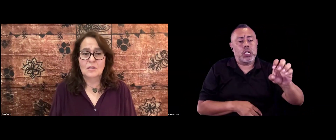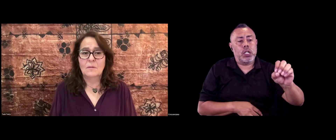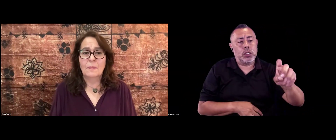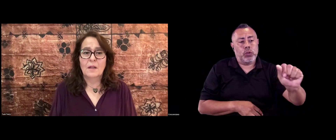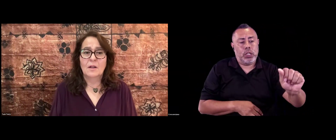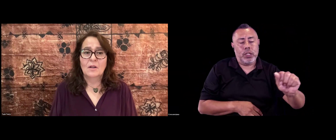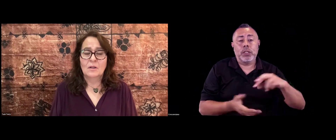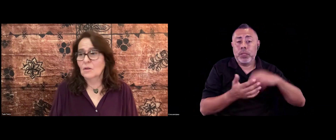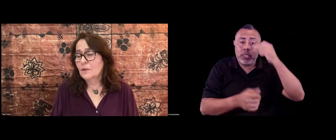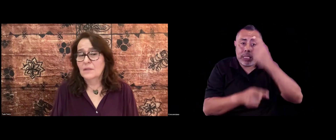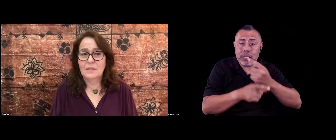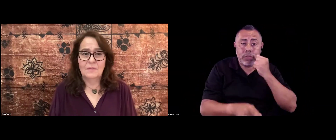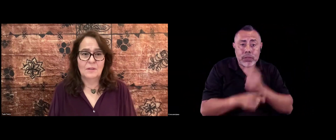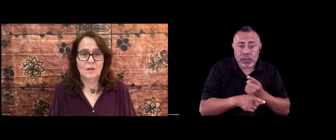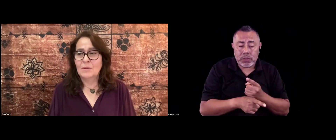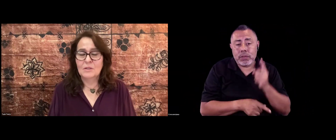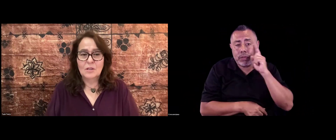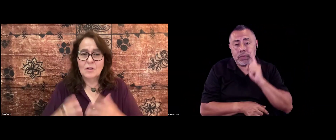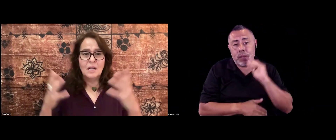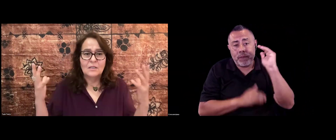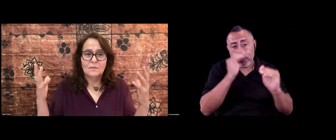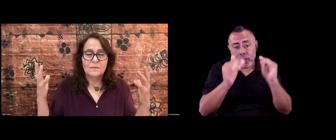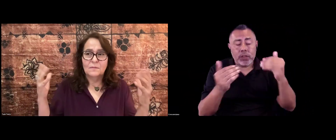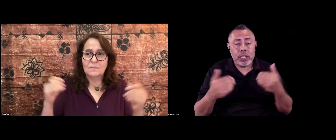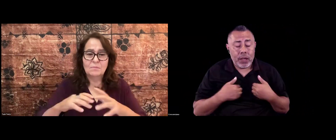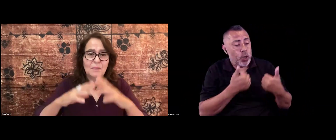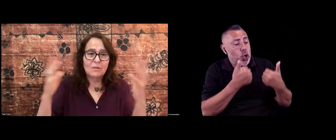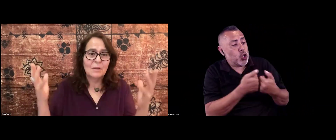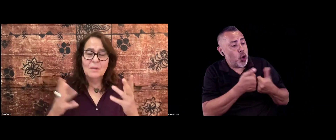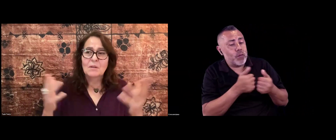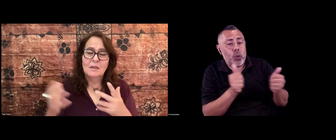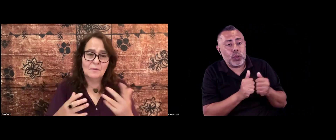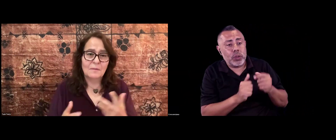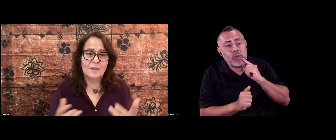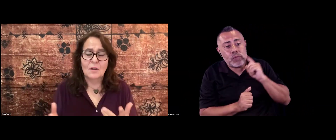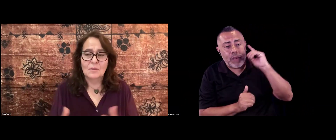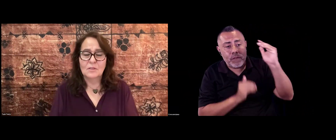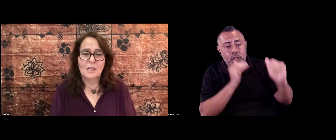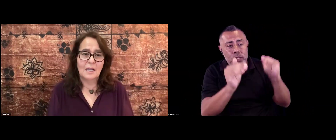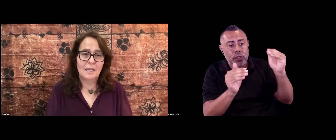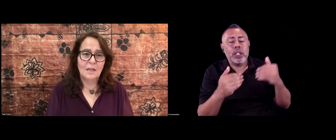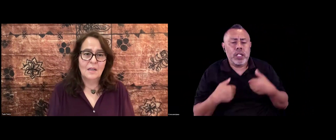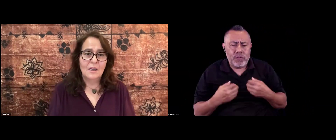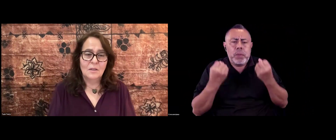There's girlfriend of death. I mean, there's all kinds of hearing people of deaf adults and those people.